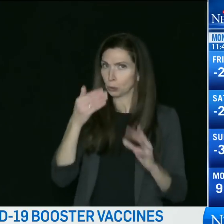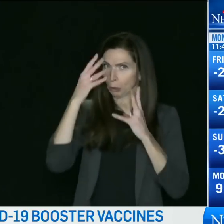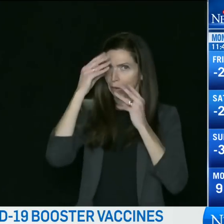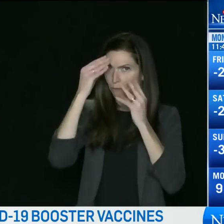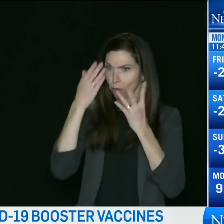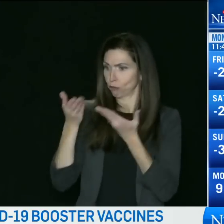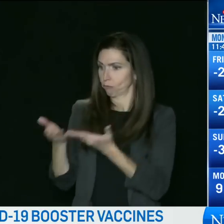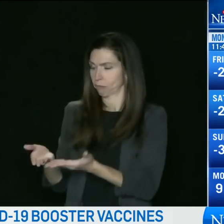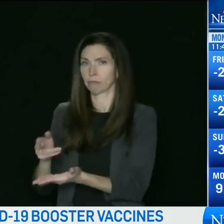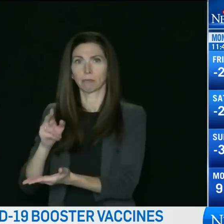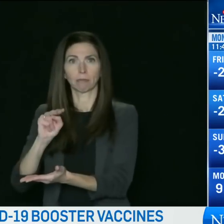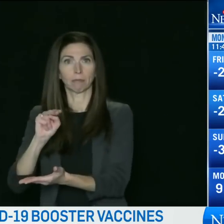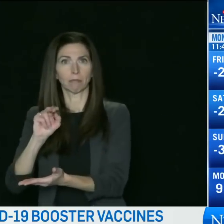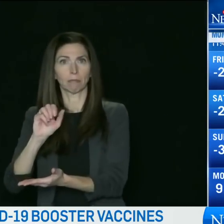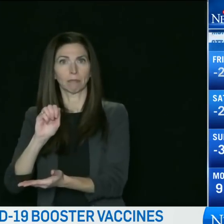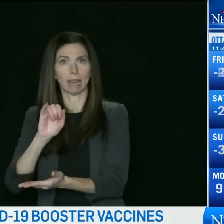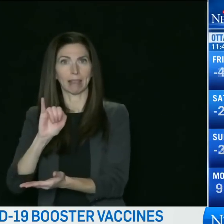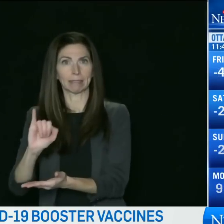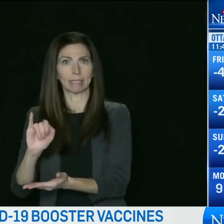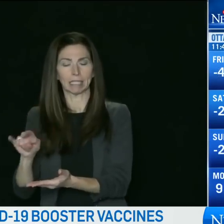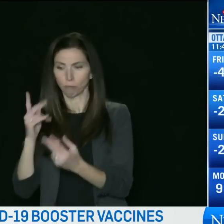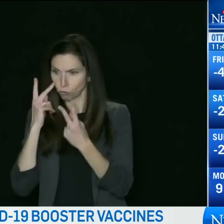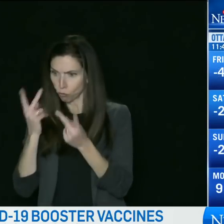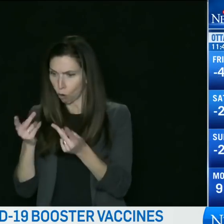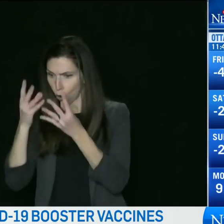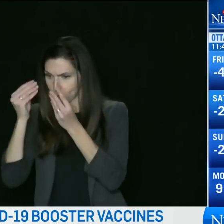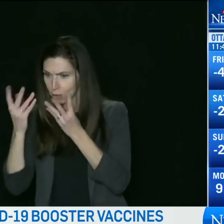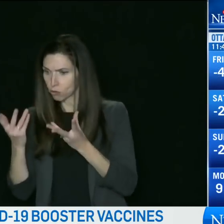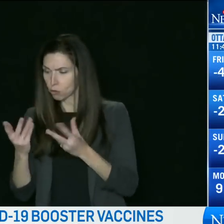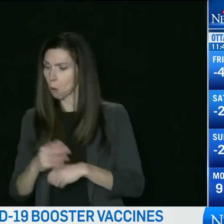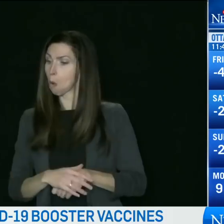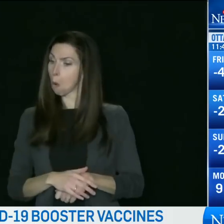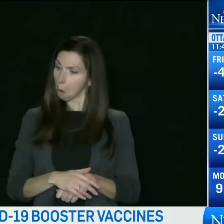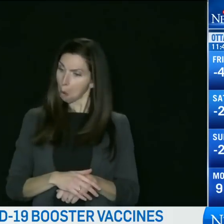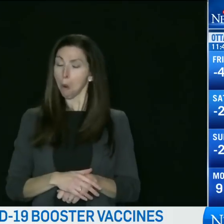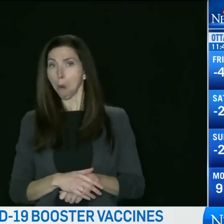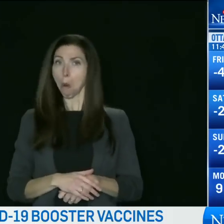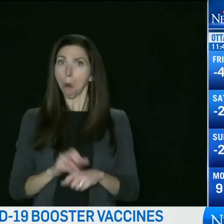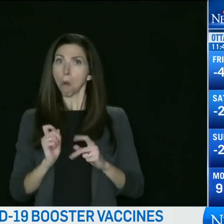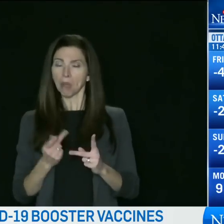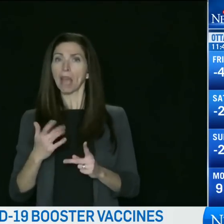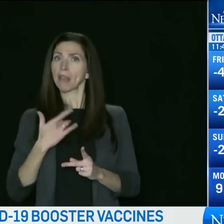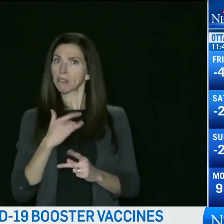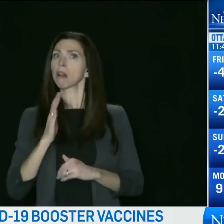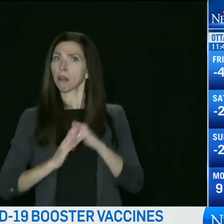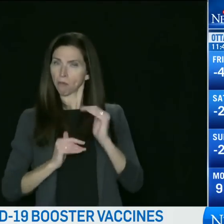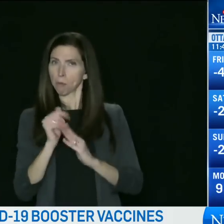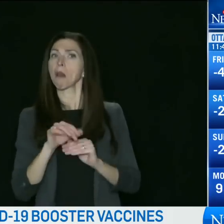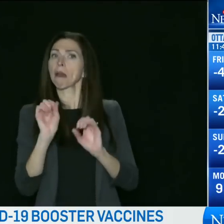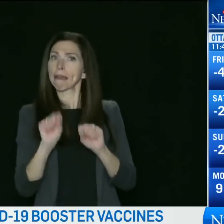SUBSTANTIALLY LOWER THAN THE SECOND DOSE WHICH IS GREAT NEWS. THE COMMITTEE'S BEEN VERY ENCOURAGED BY THAT AND THAT'S